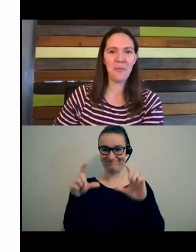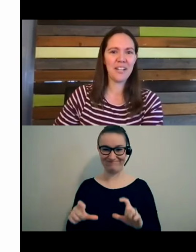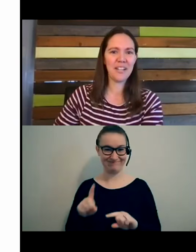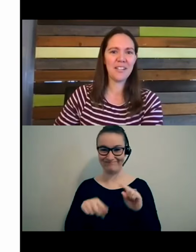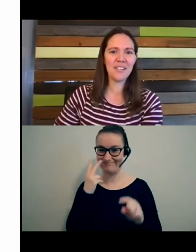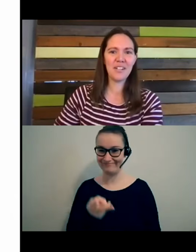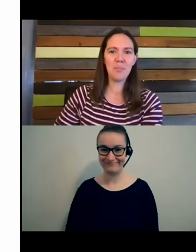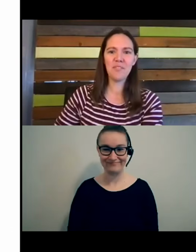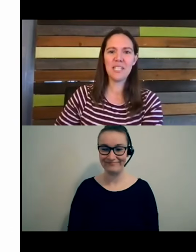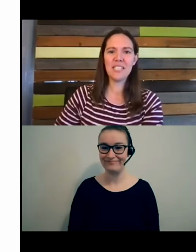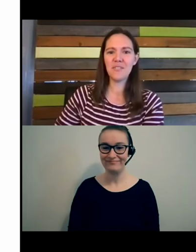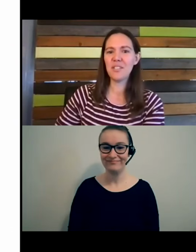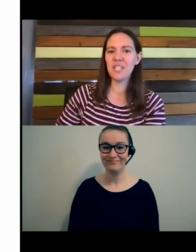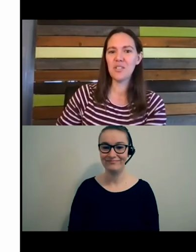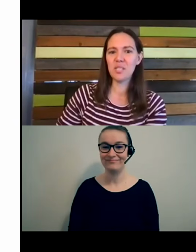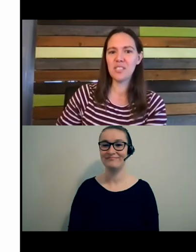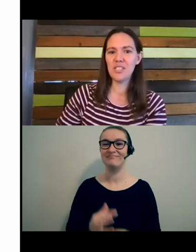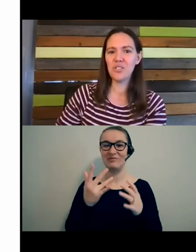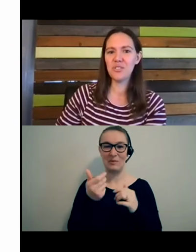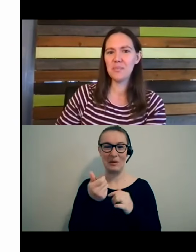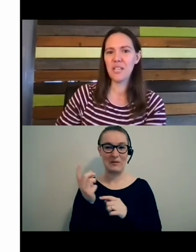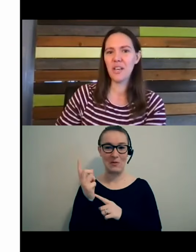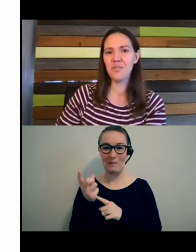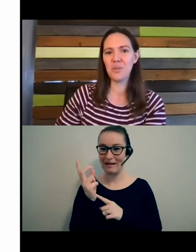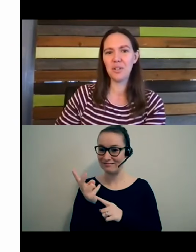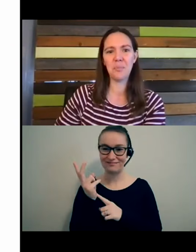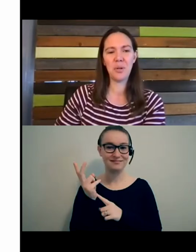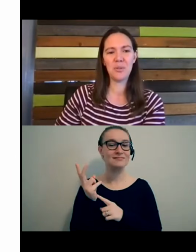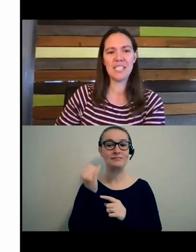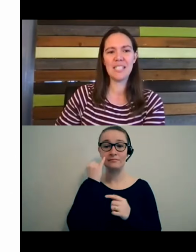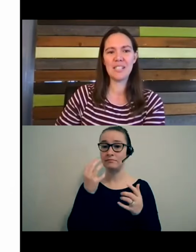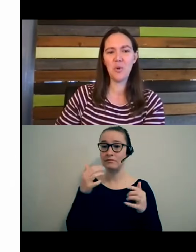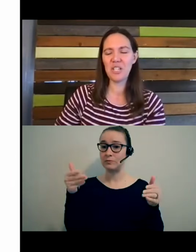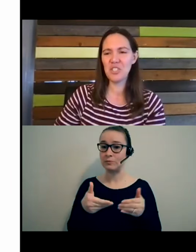I'll wait another couple of minutes if anyone else wants to introduce themselves or pose any questions